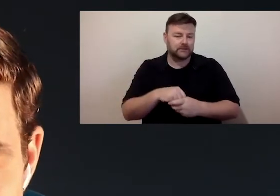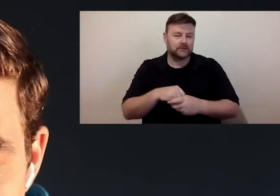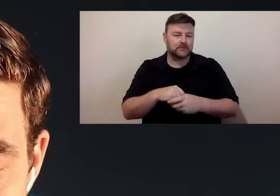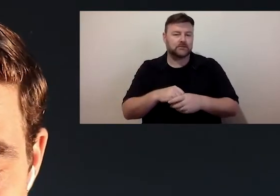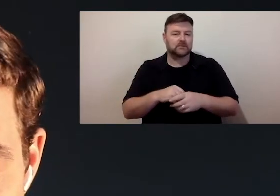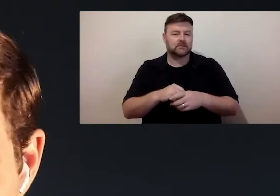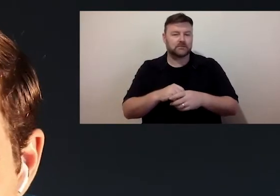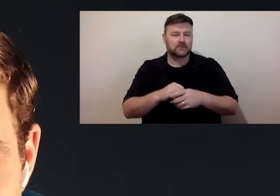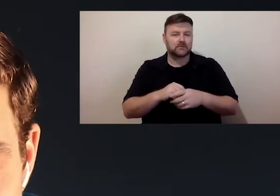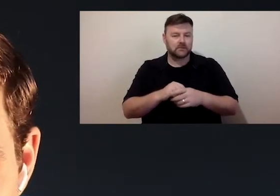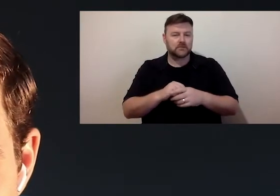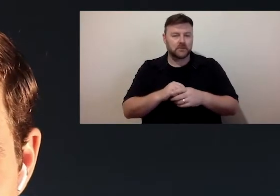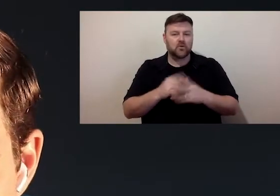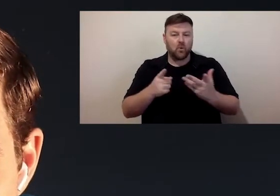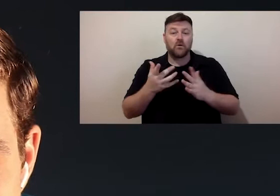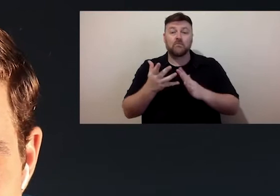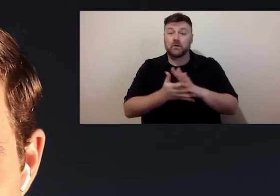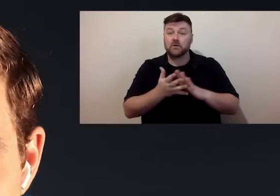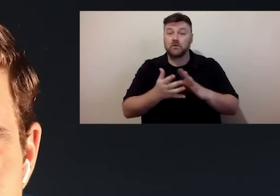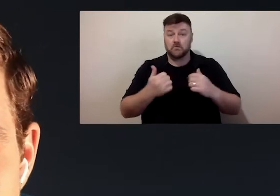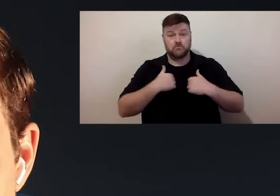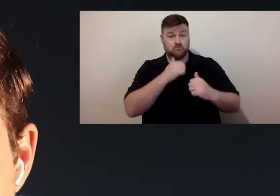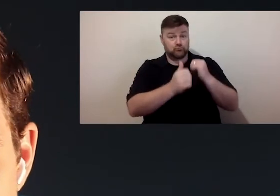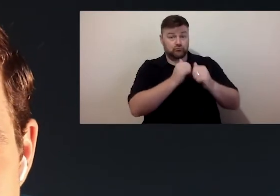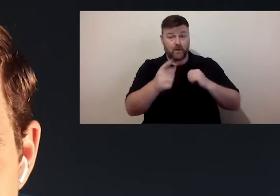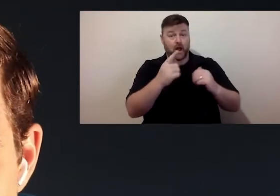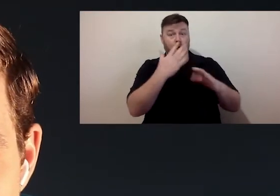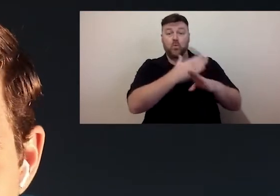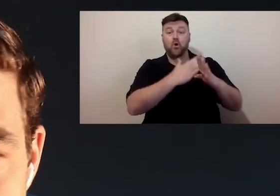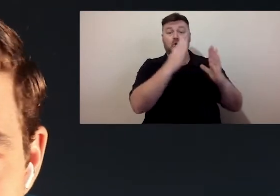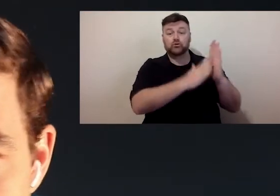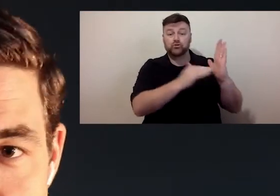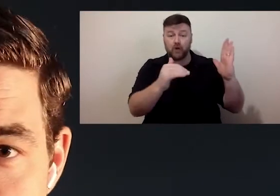say -- Which is to say - my brother runs a trucking company and he's in